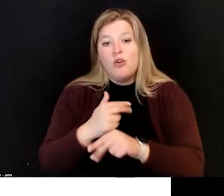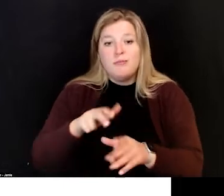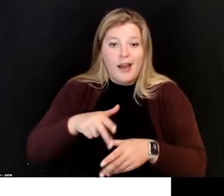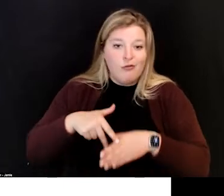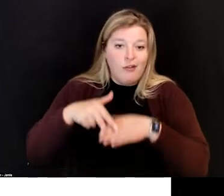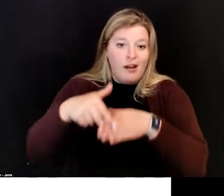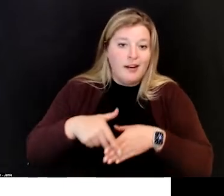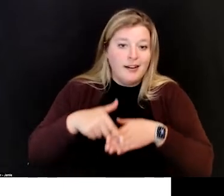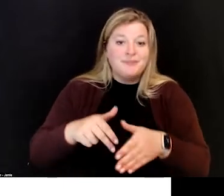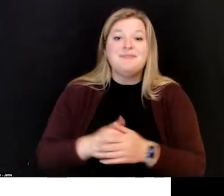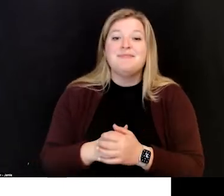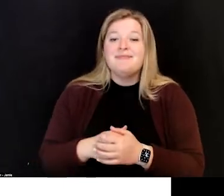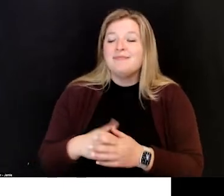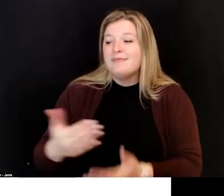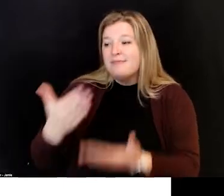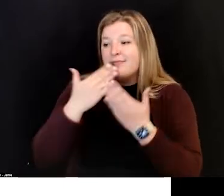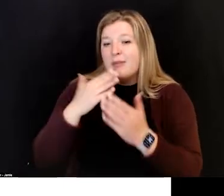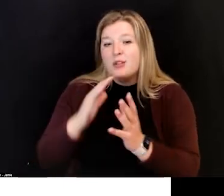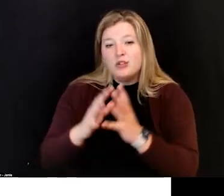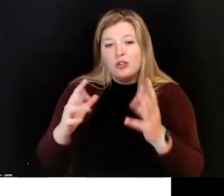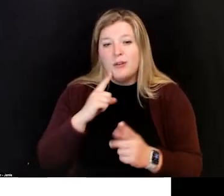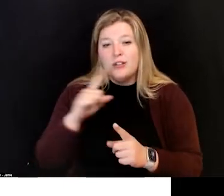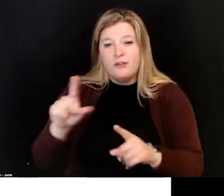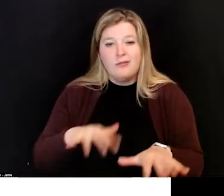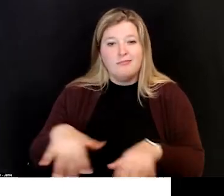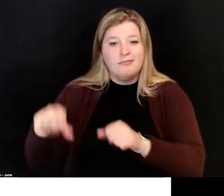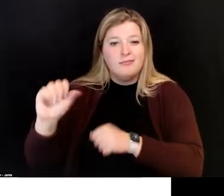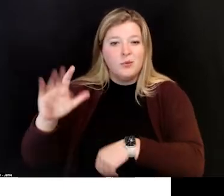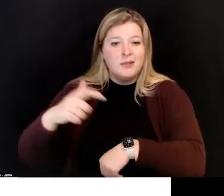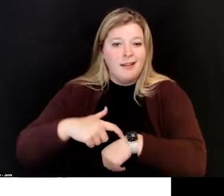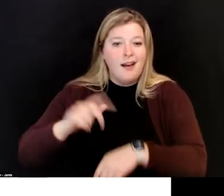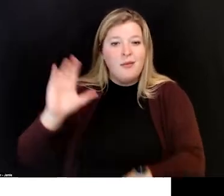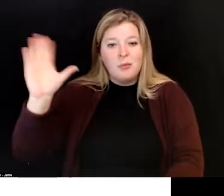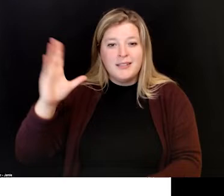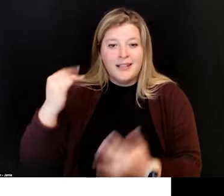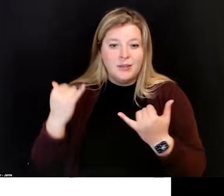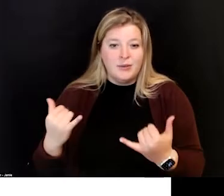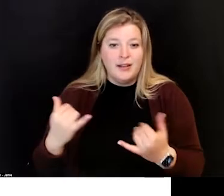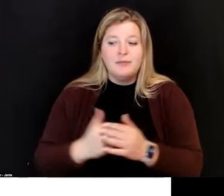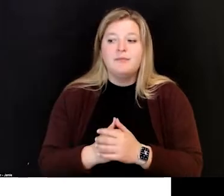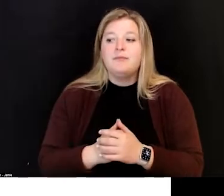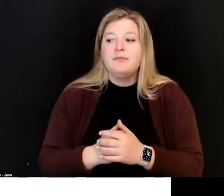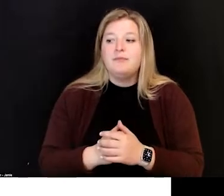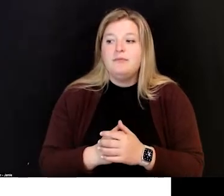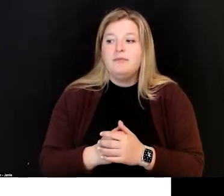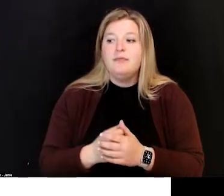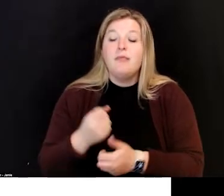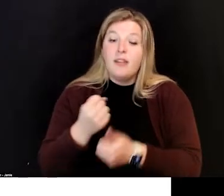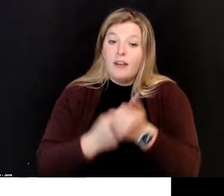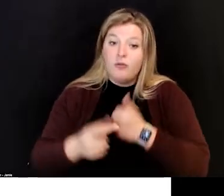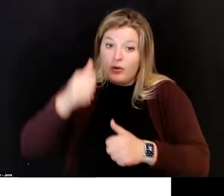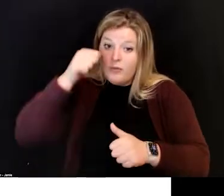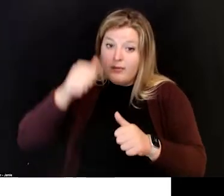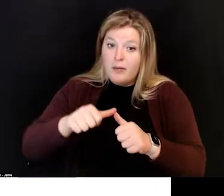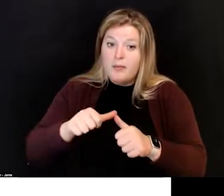Rachael, thank you so much for taking time to present today. Everyone, please remember that we will take questions